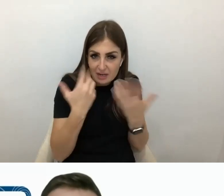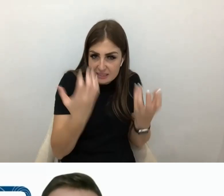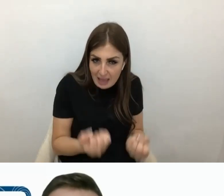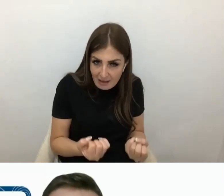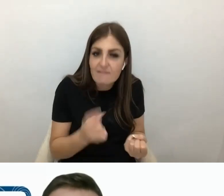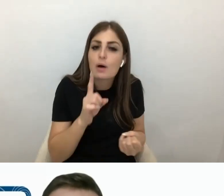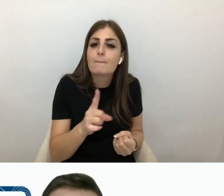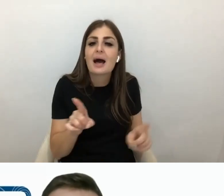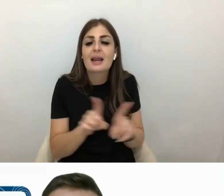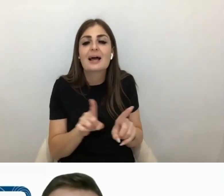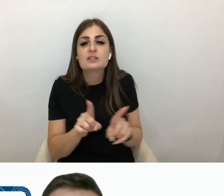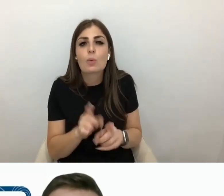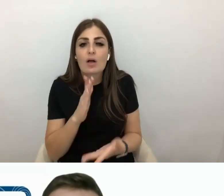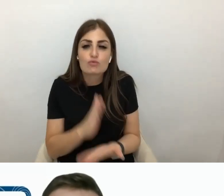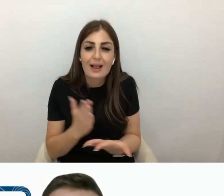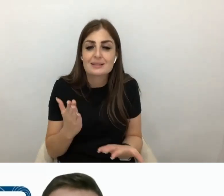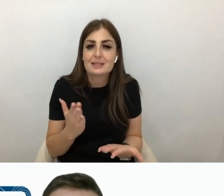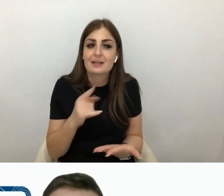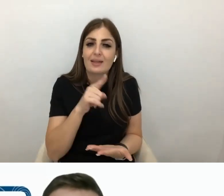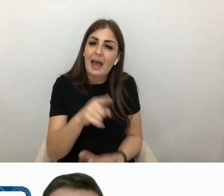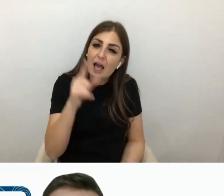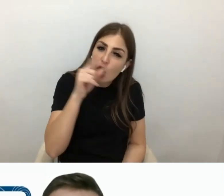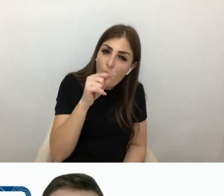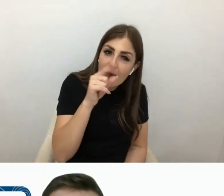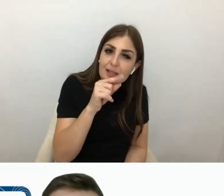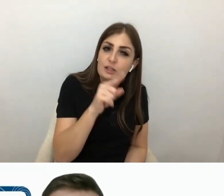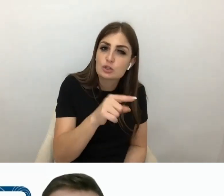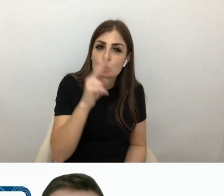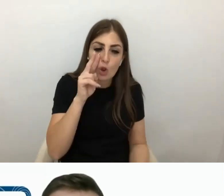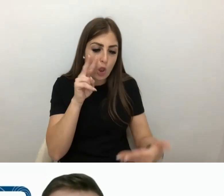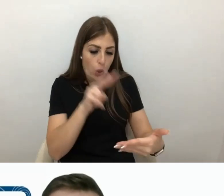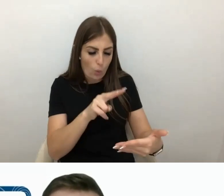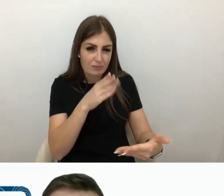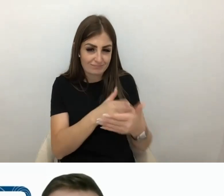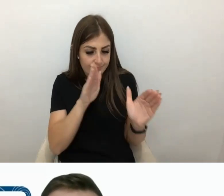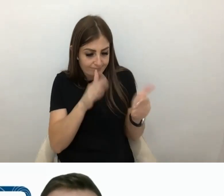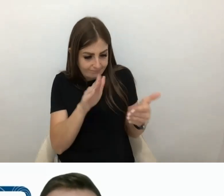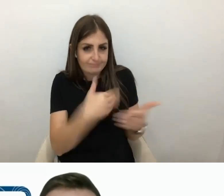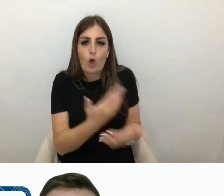I think practically speaking they are likely to look primarily at the support that they